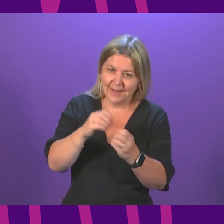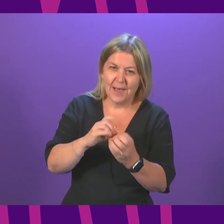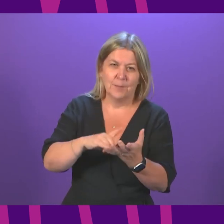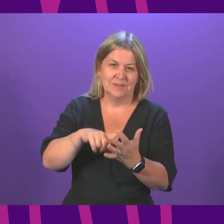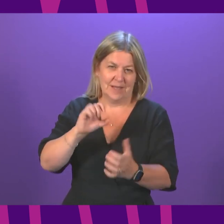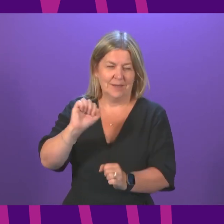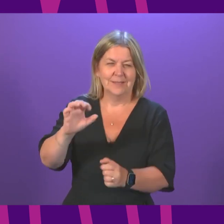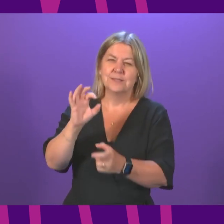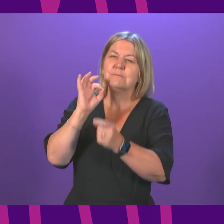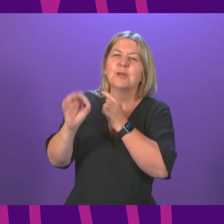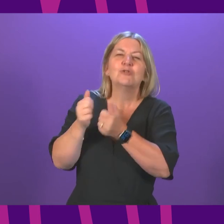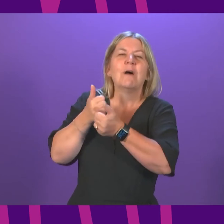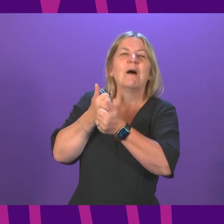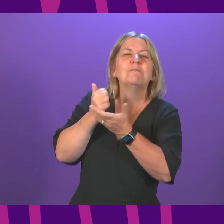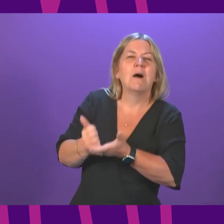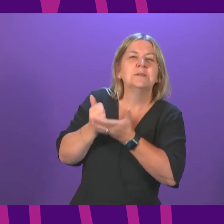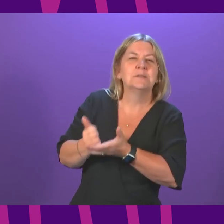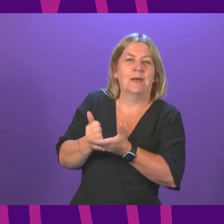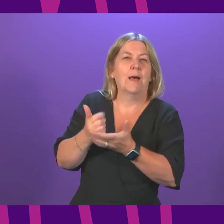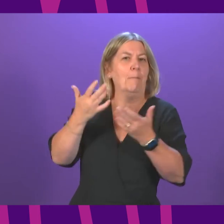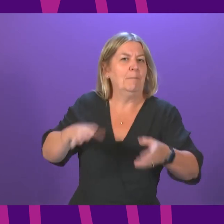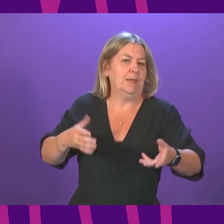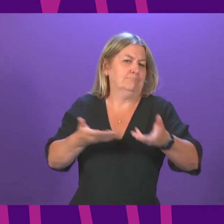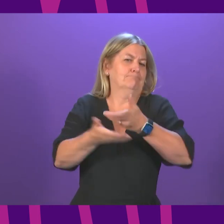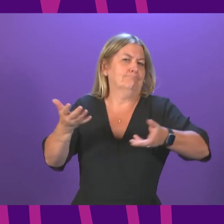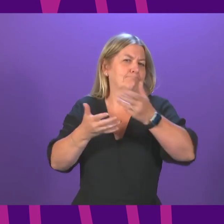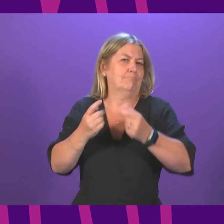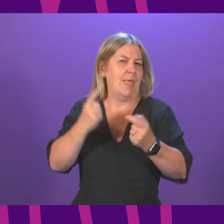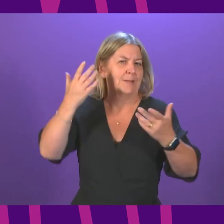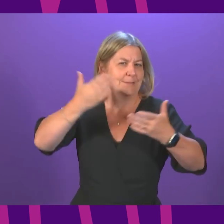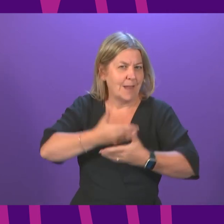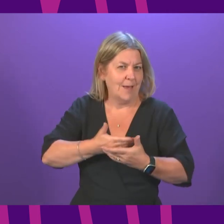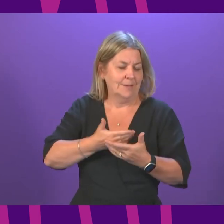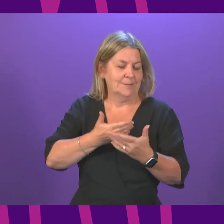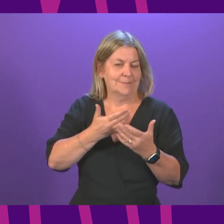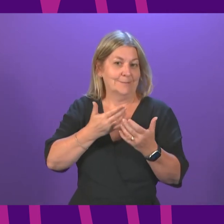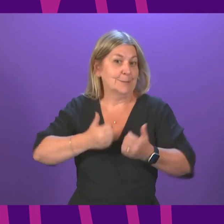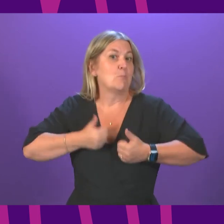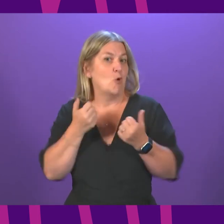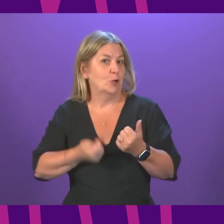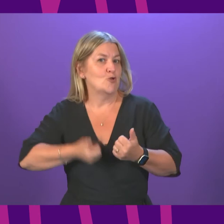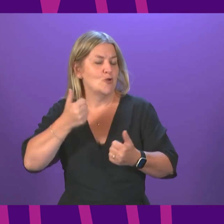but if the past 18 months have taught us anything, it is that that approach is simply short sighted.